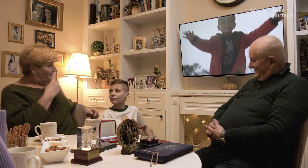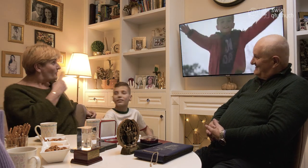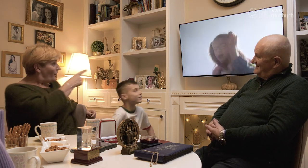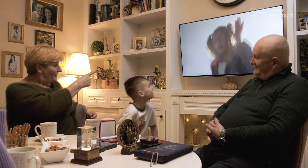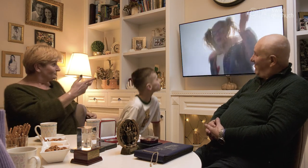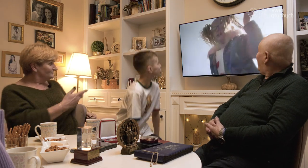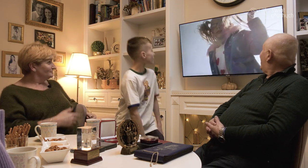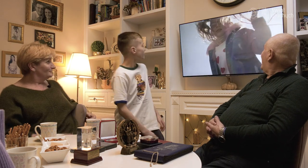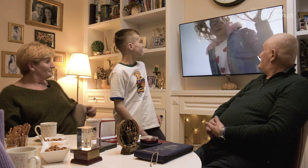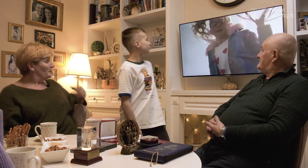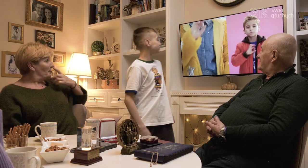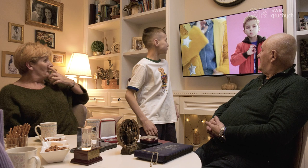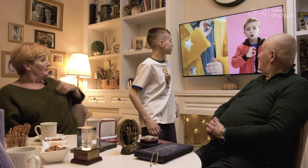Show.